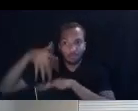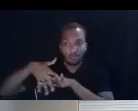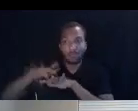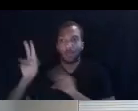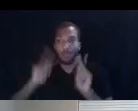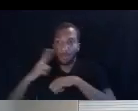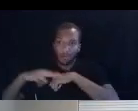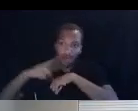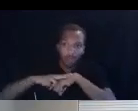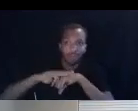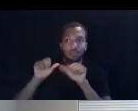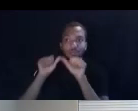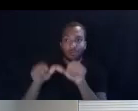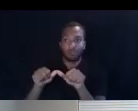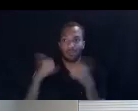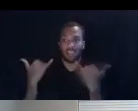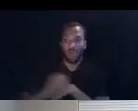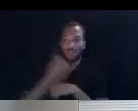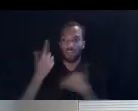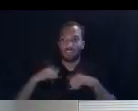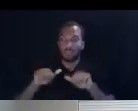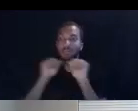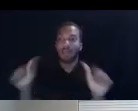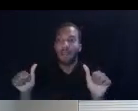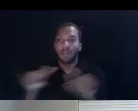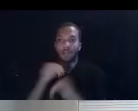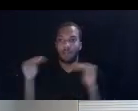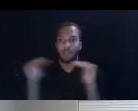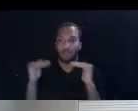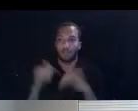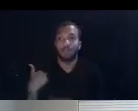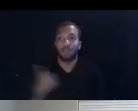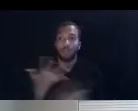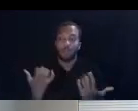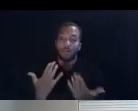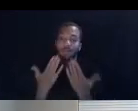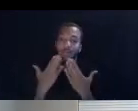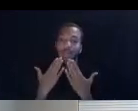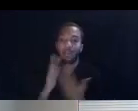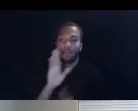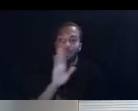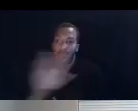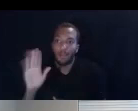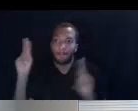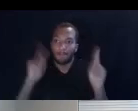and continue to be denied and violated. We want to thank the original caretakers of this land and their descendants who are still here.